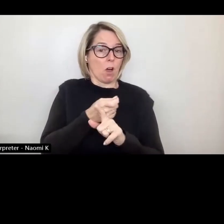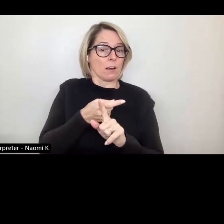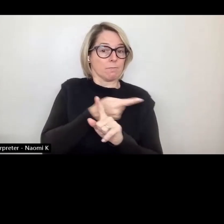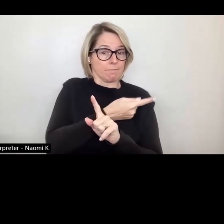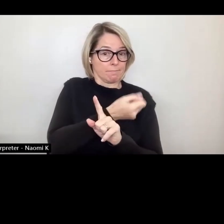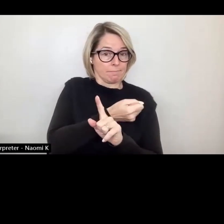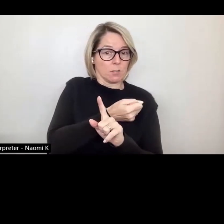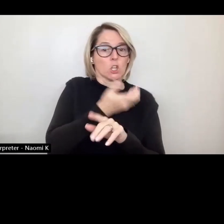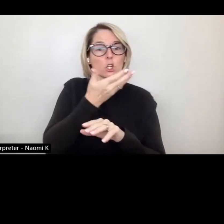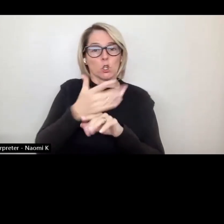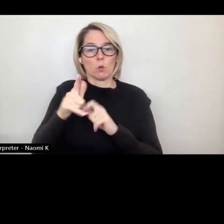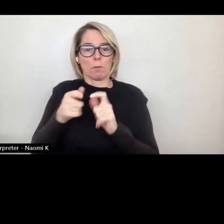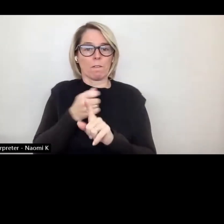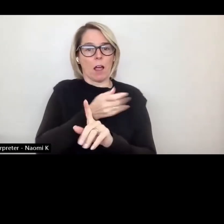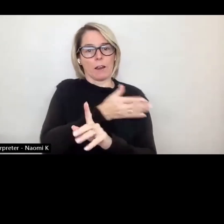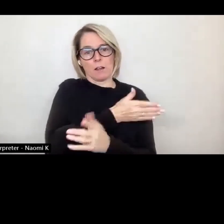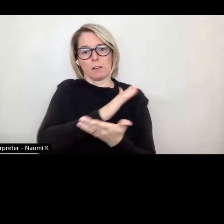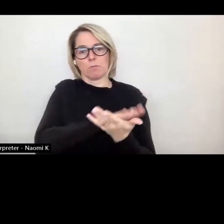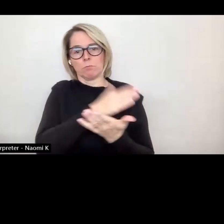The question about brokered services.